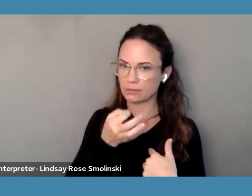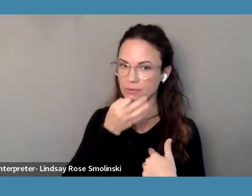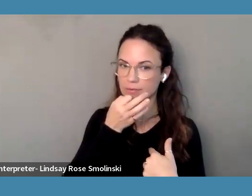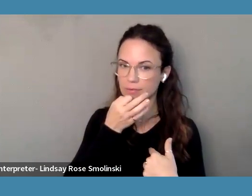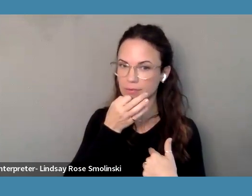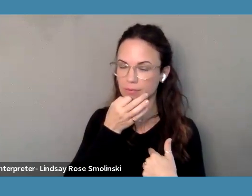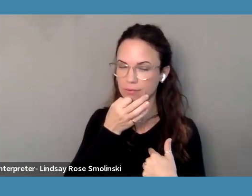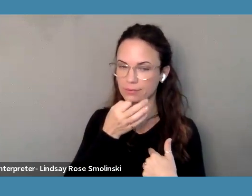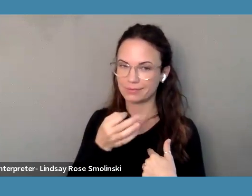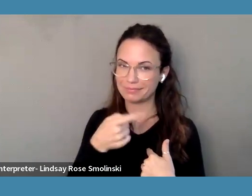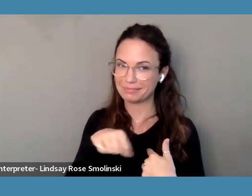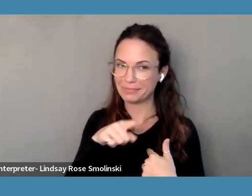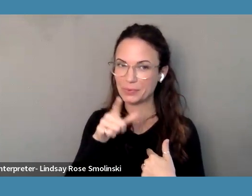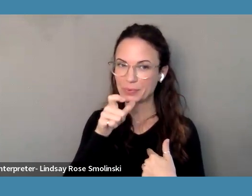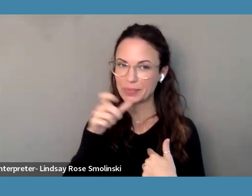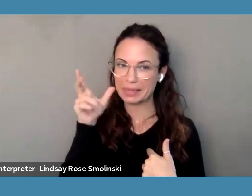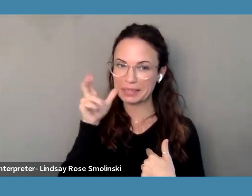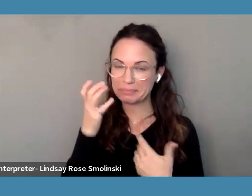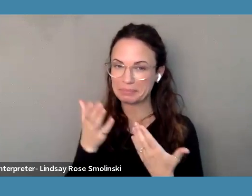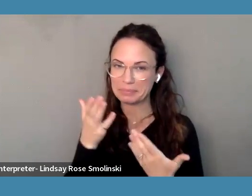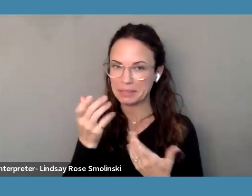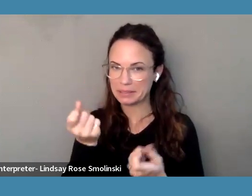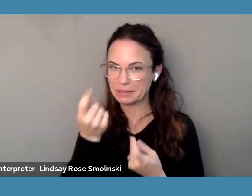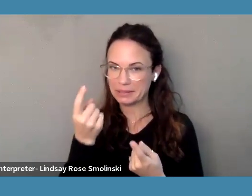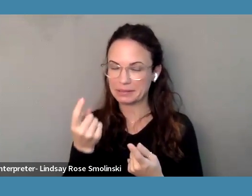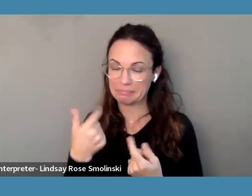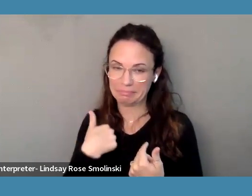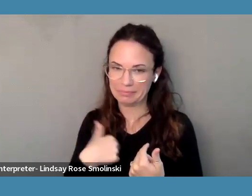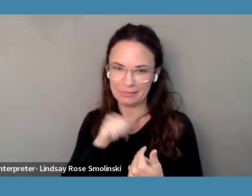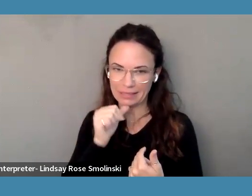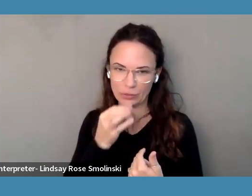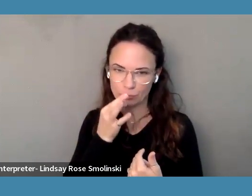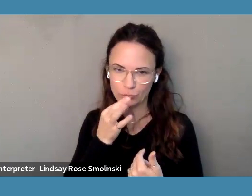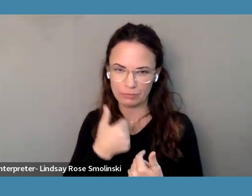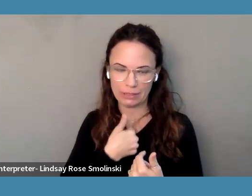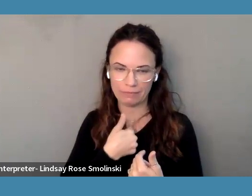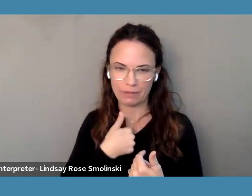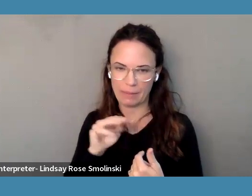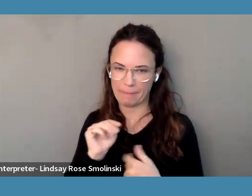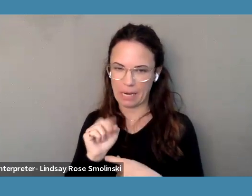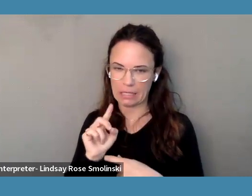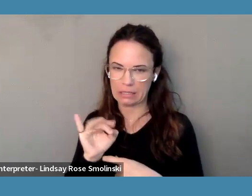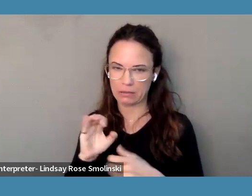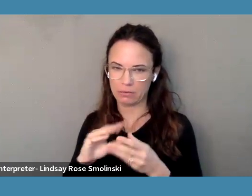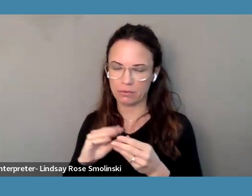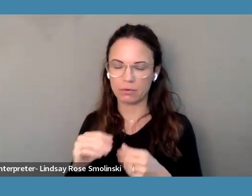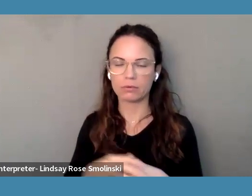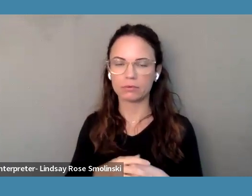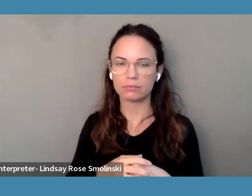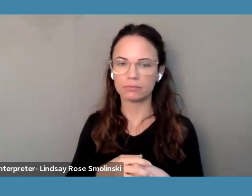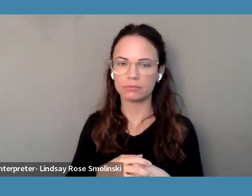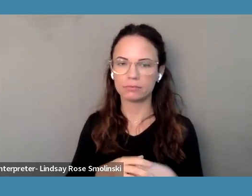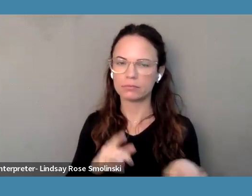as y'all who are listening may understand. So I wanted to. It's in the Q&A, Maddie?